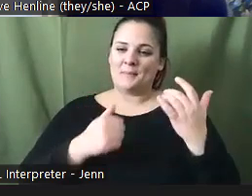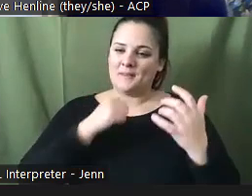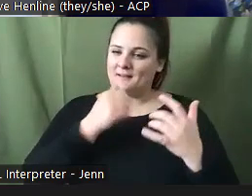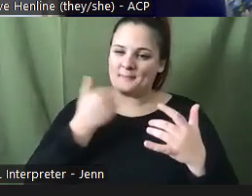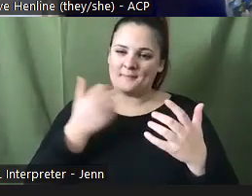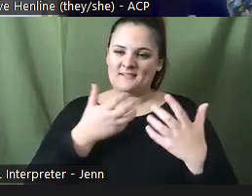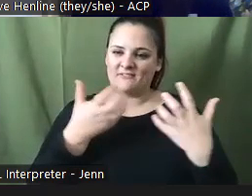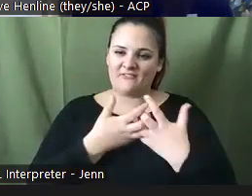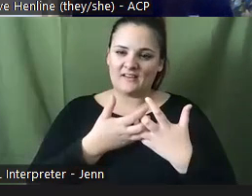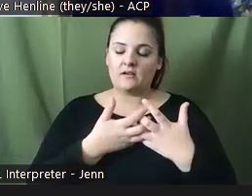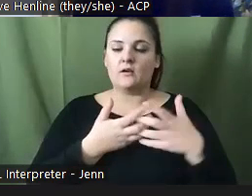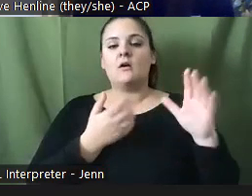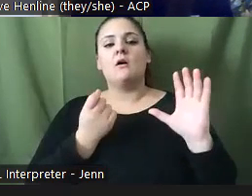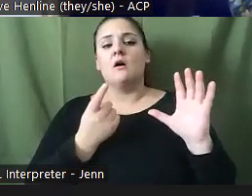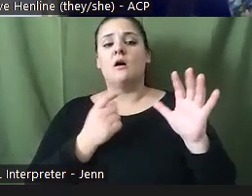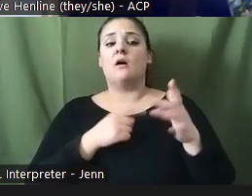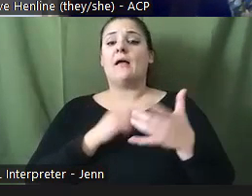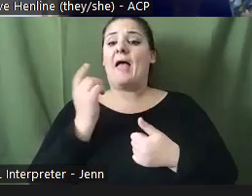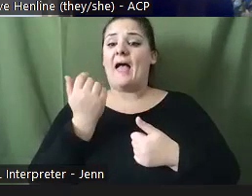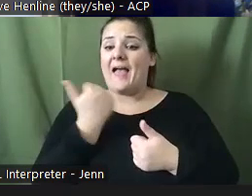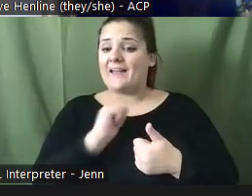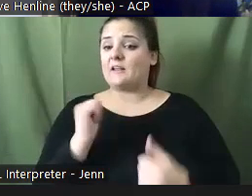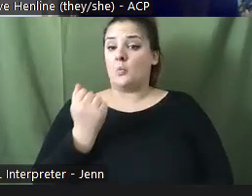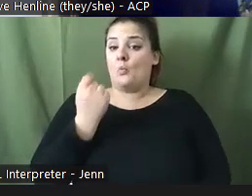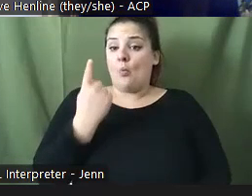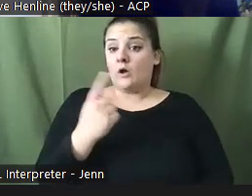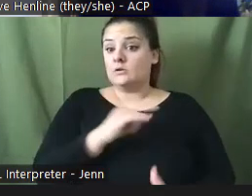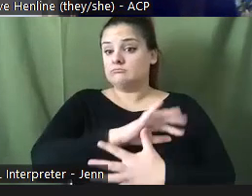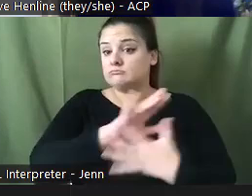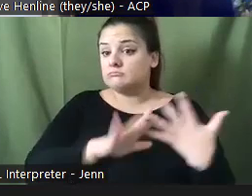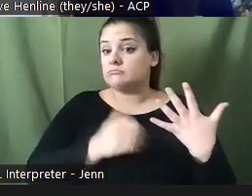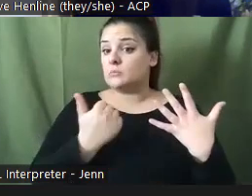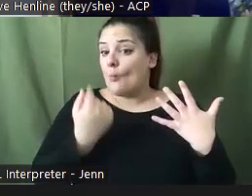of these alone mean that somebody should not apply for the program. We definitely